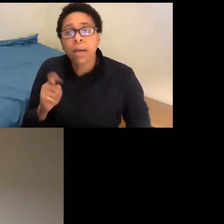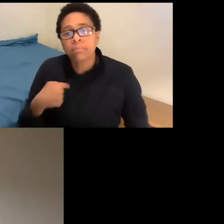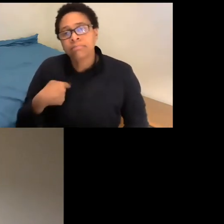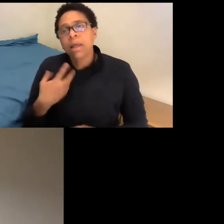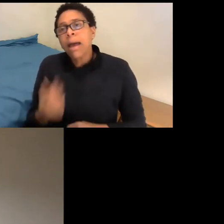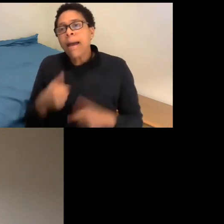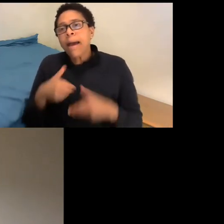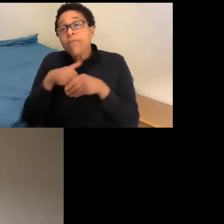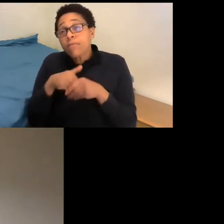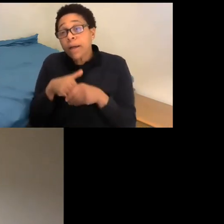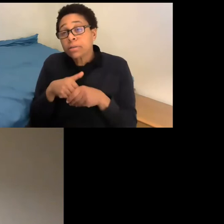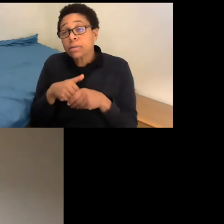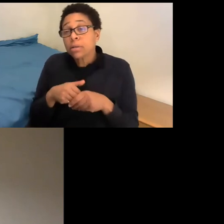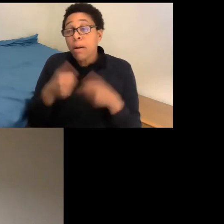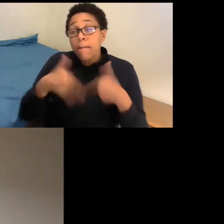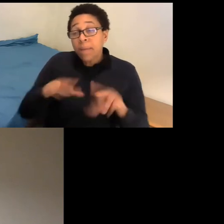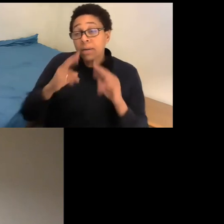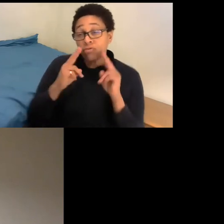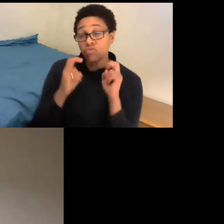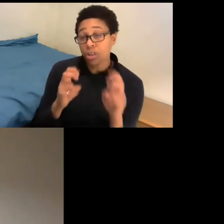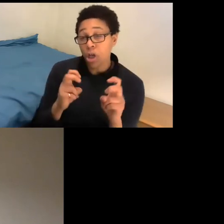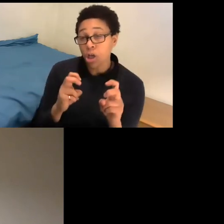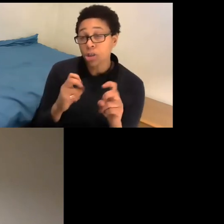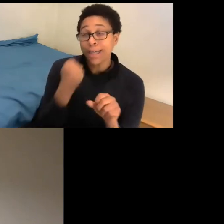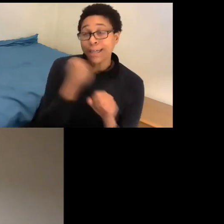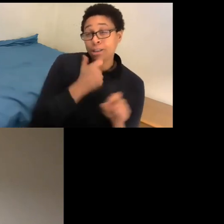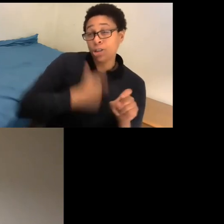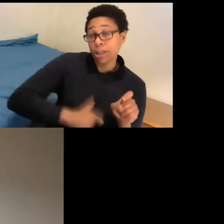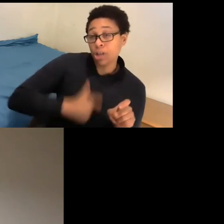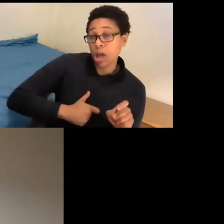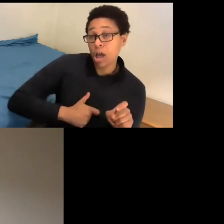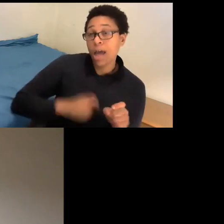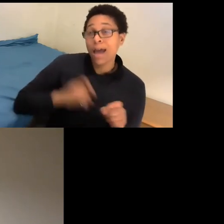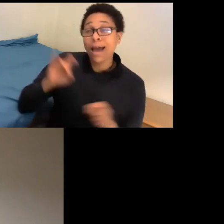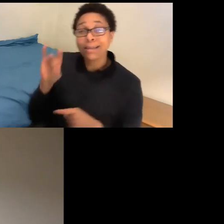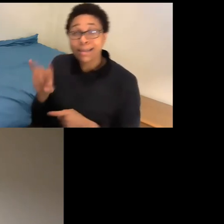gender and sexuality and Islam in Malaysia. Unlike me, like I